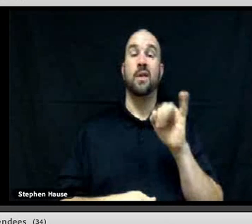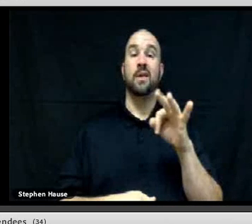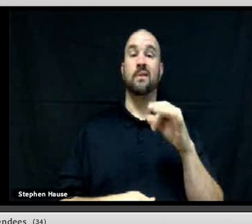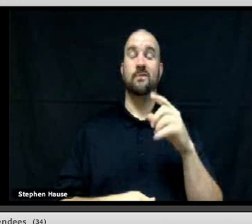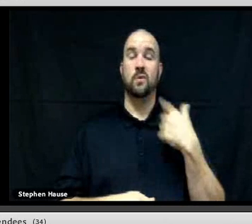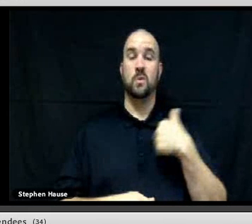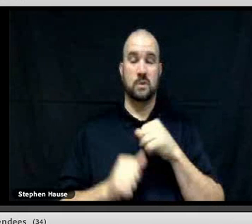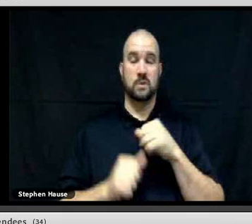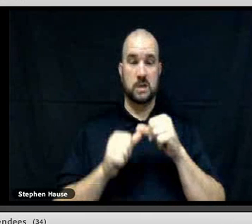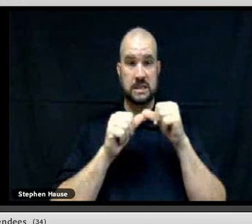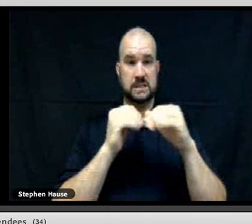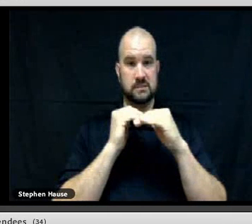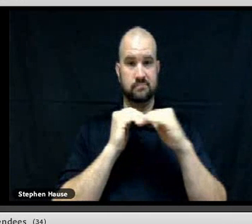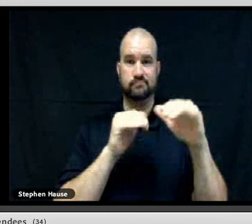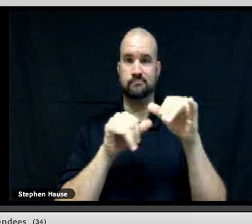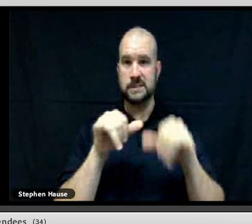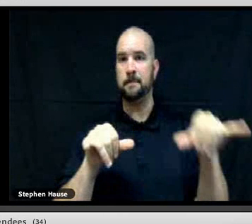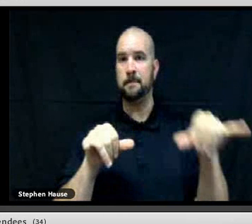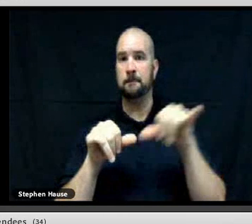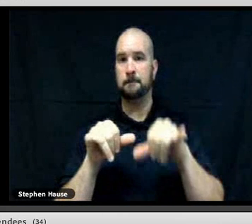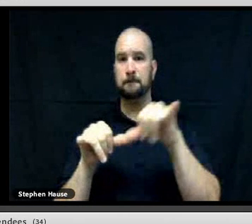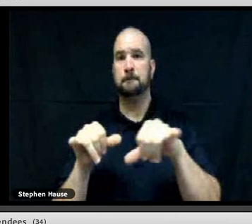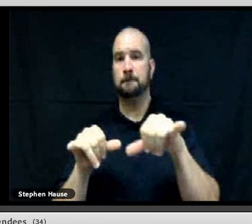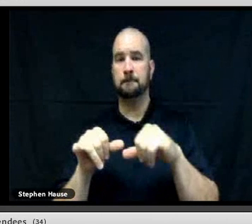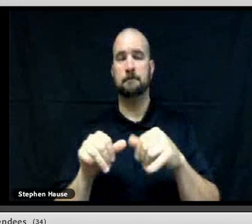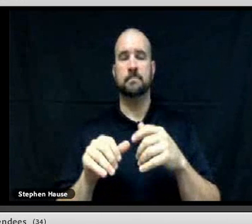you should be able, um, to correct things